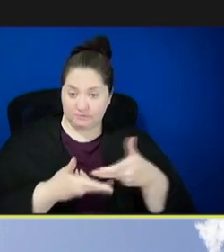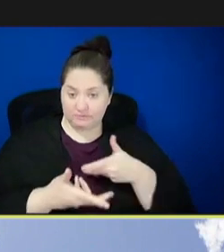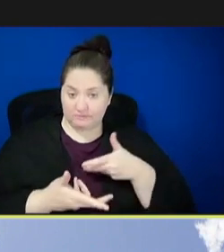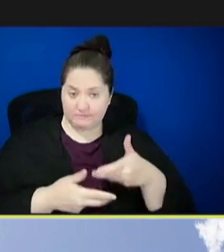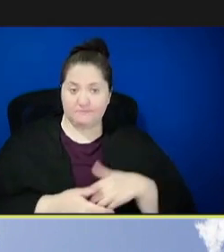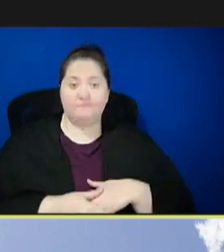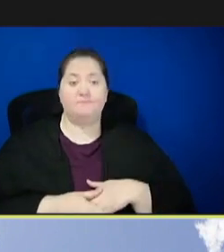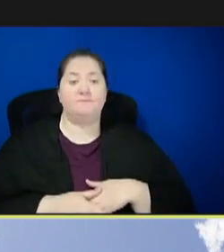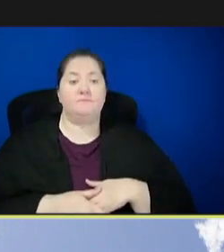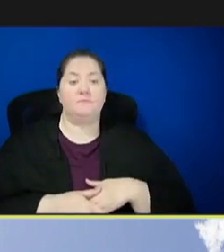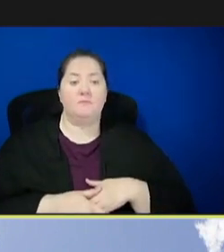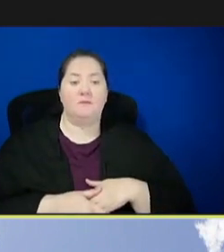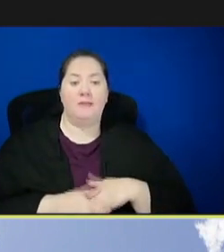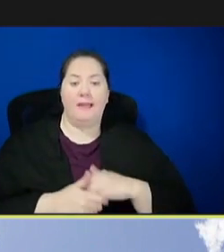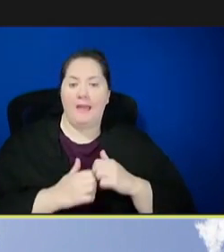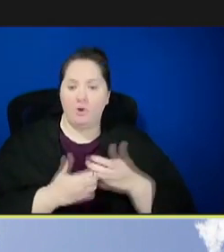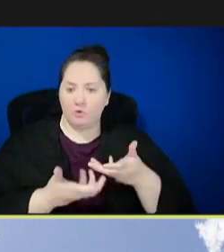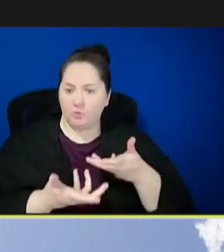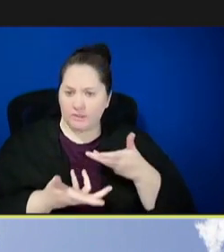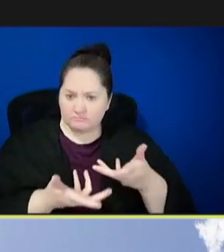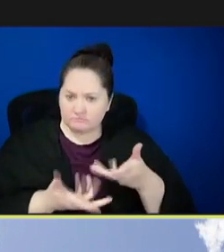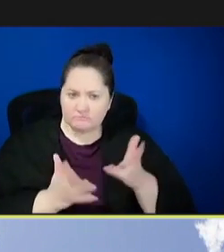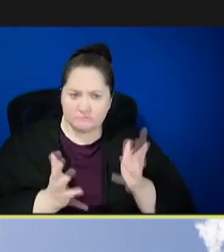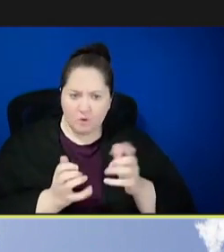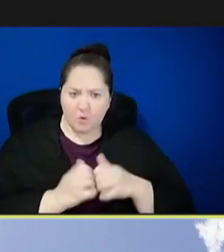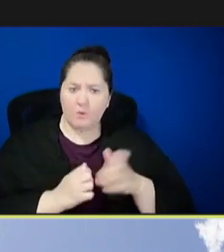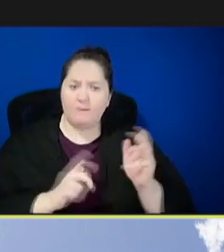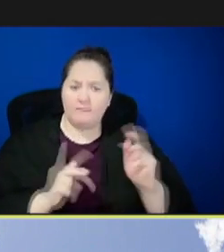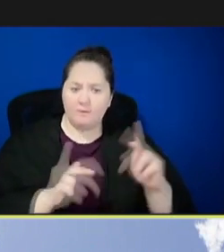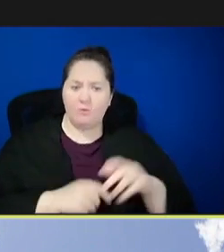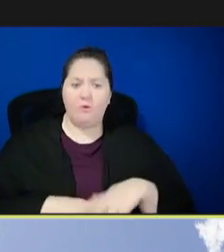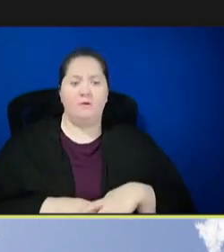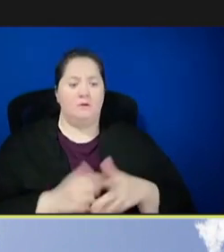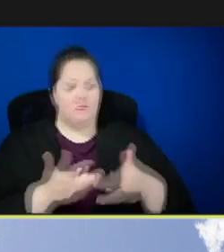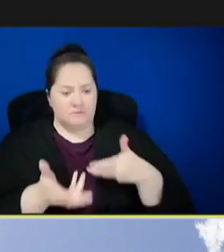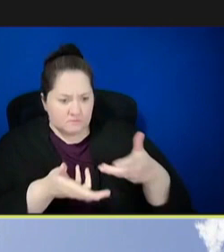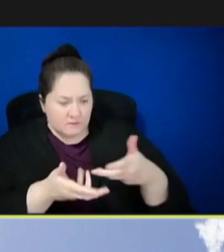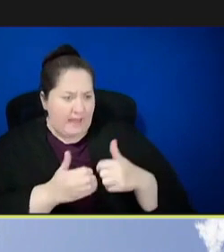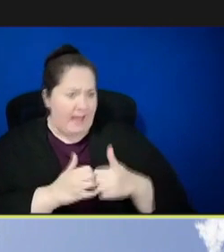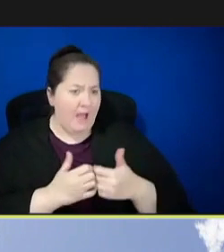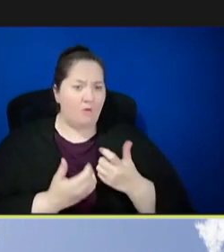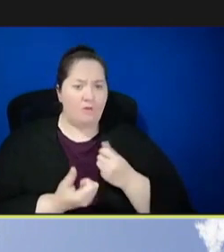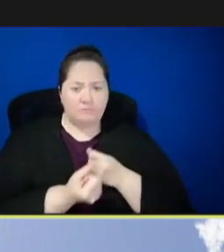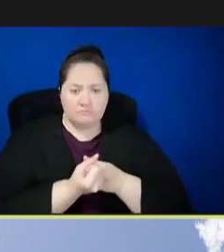This has to do with how we talk to people, so talking to people in ways that promote coping